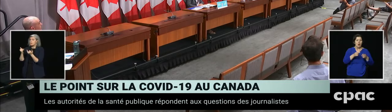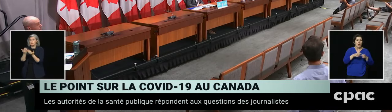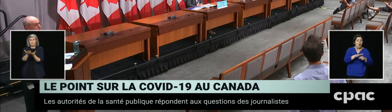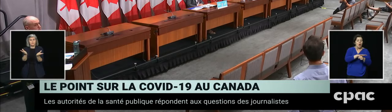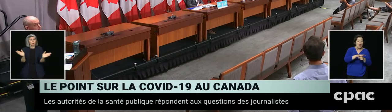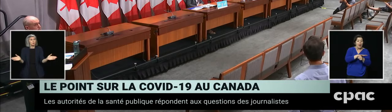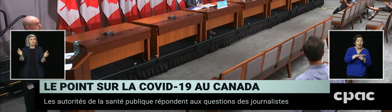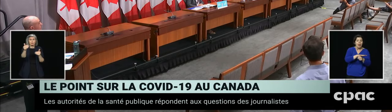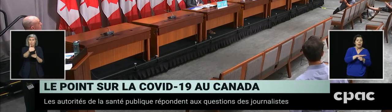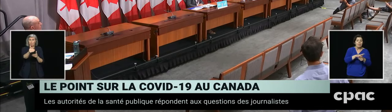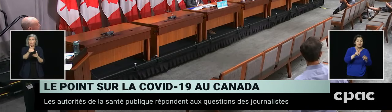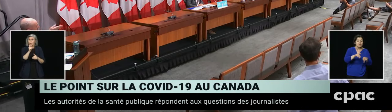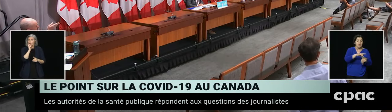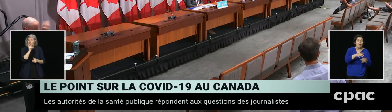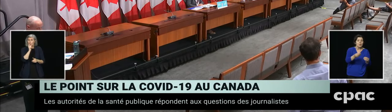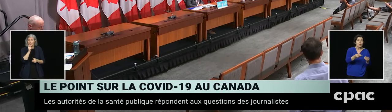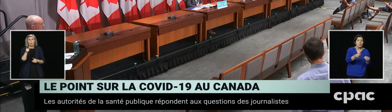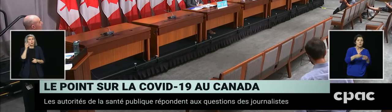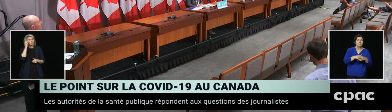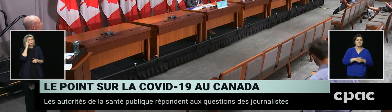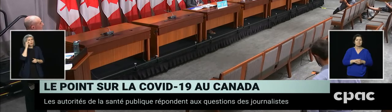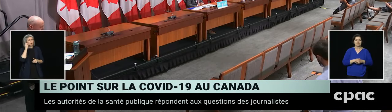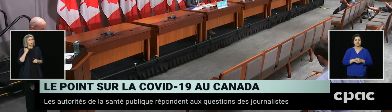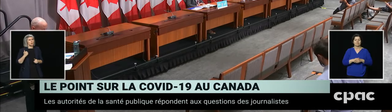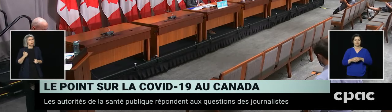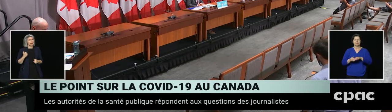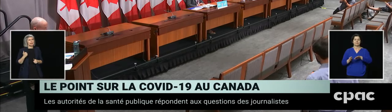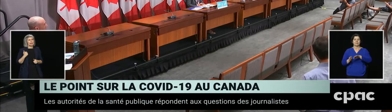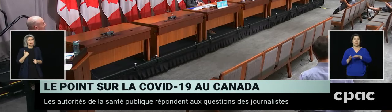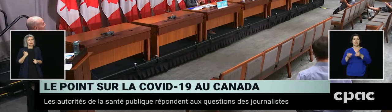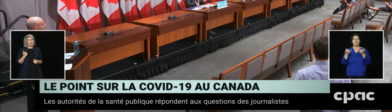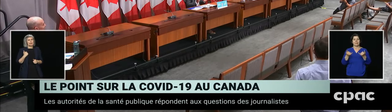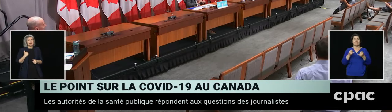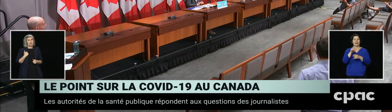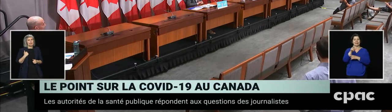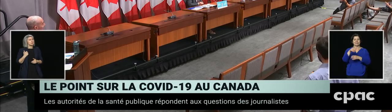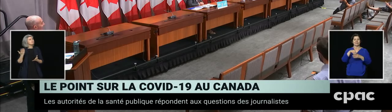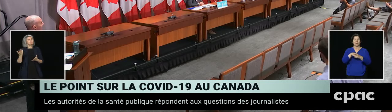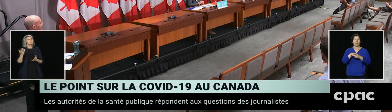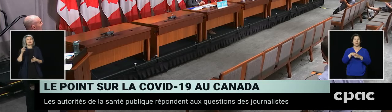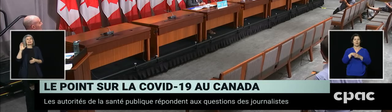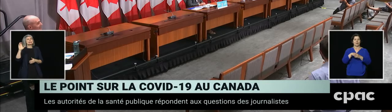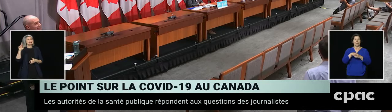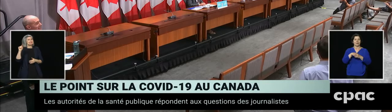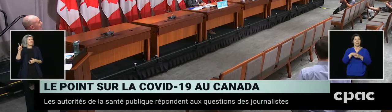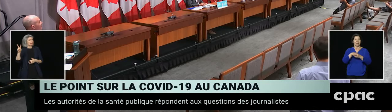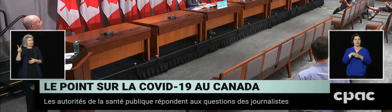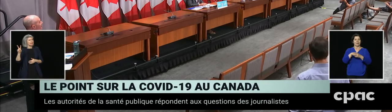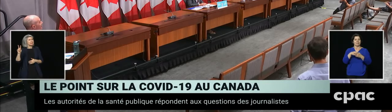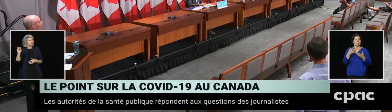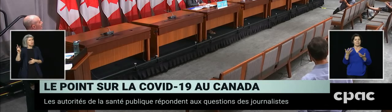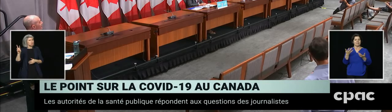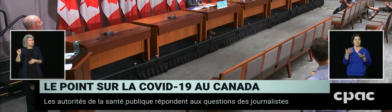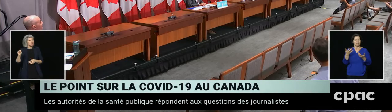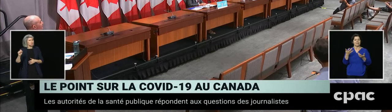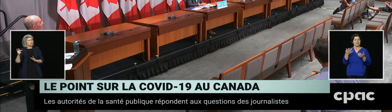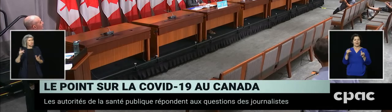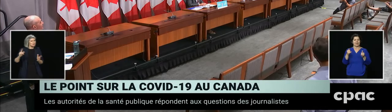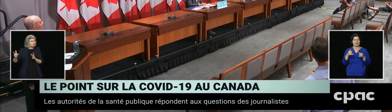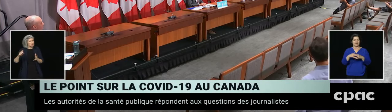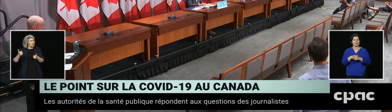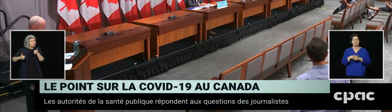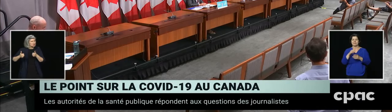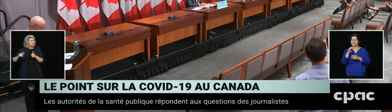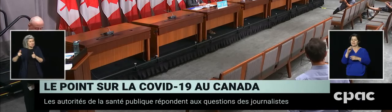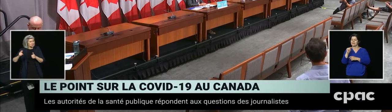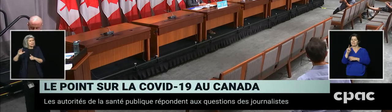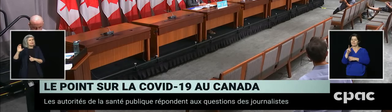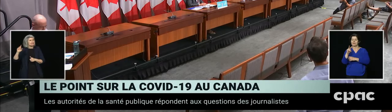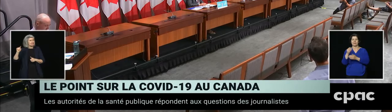THE ROOM.